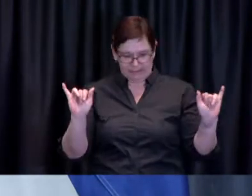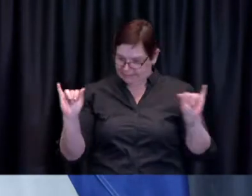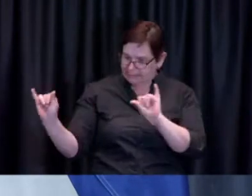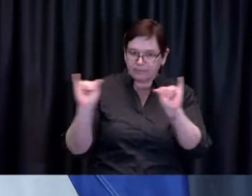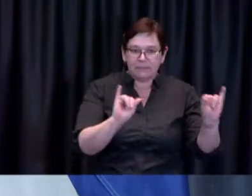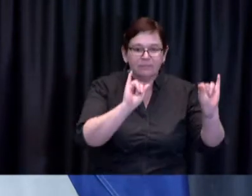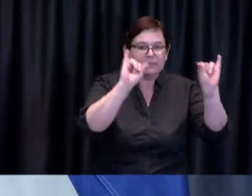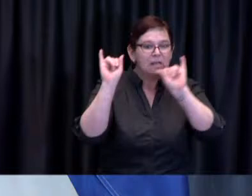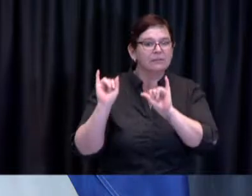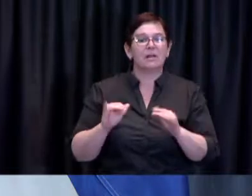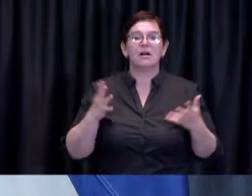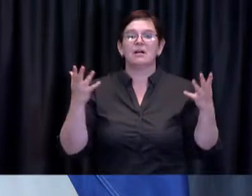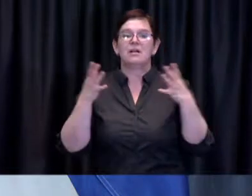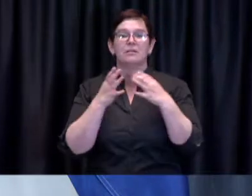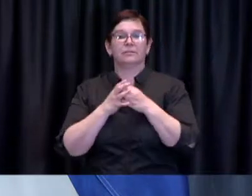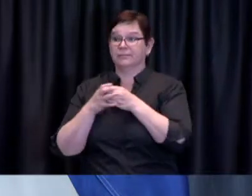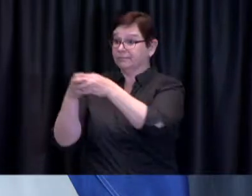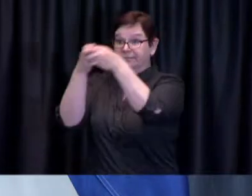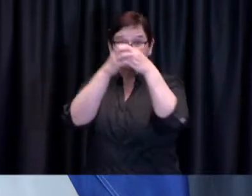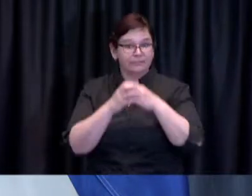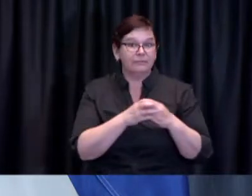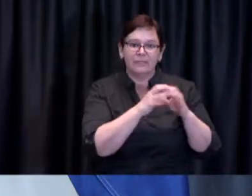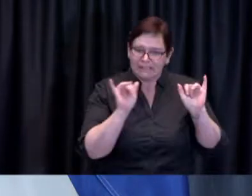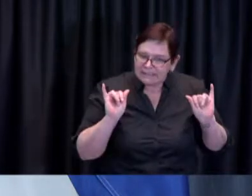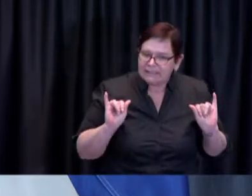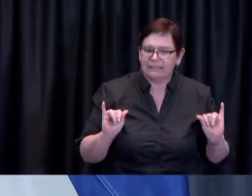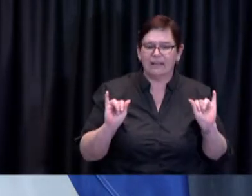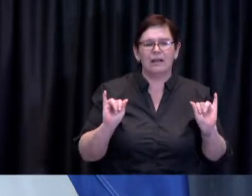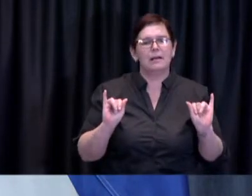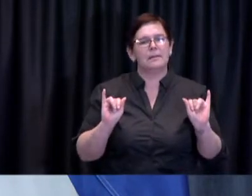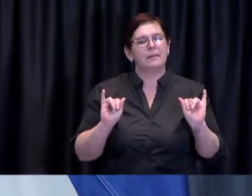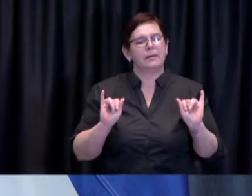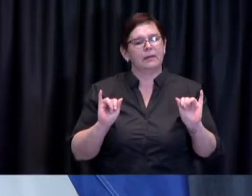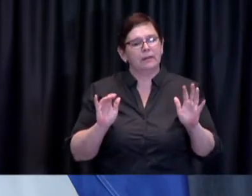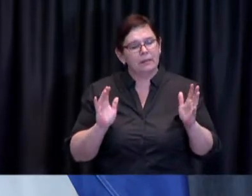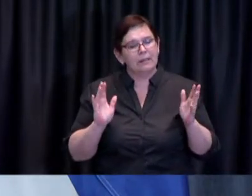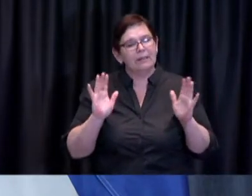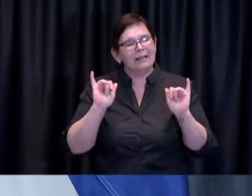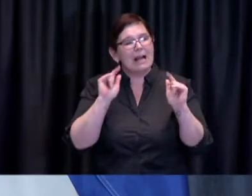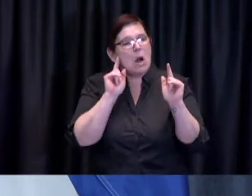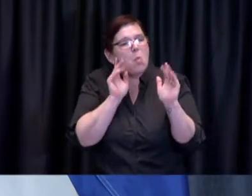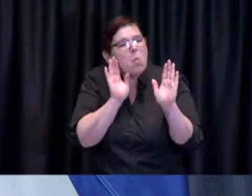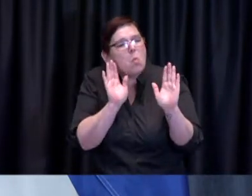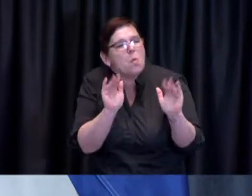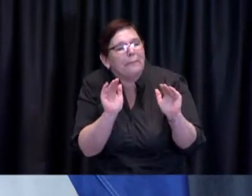that way and so i'm hopeful that uh at the very least that the region will be treated as one and